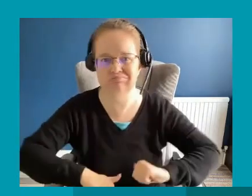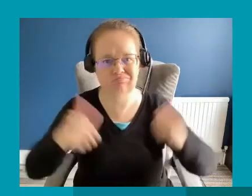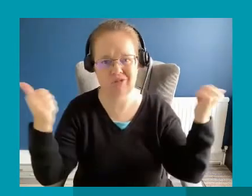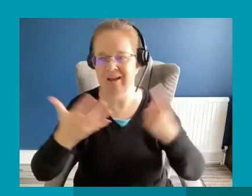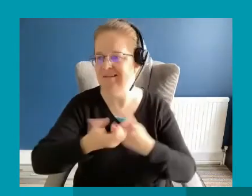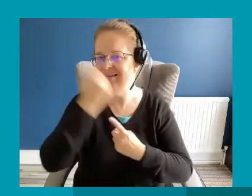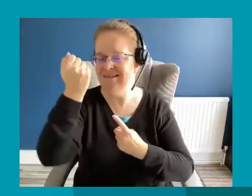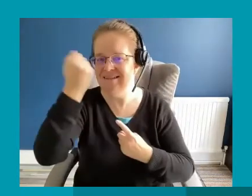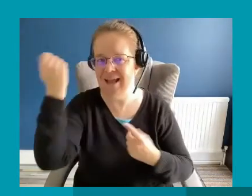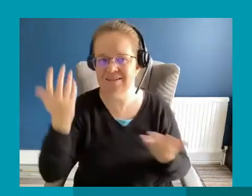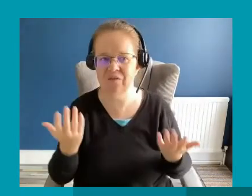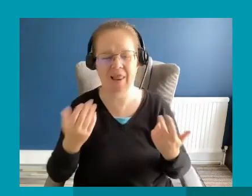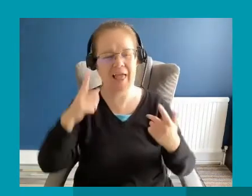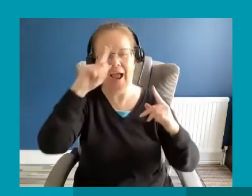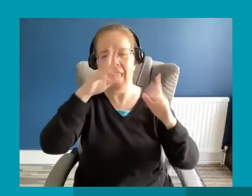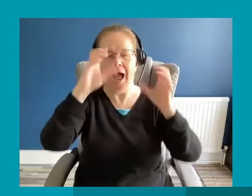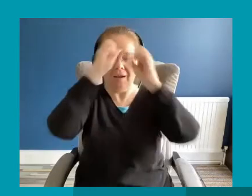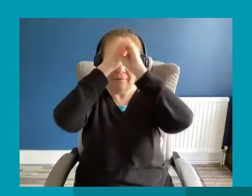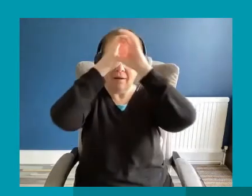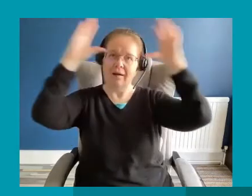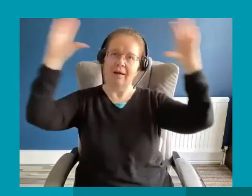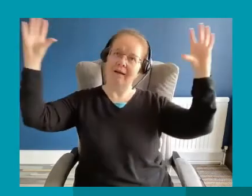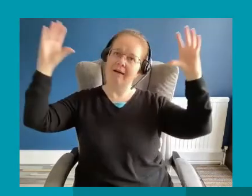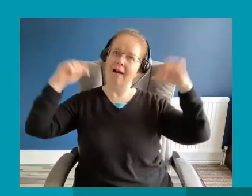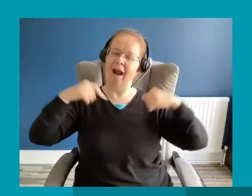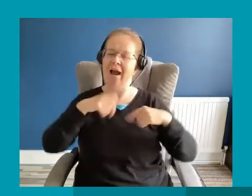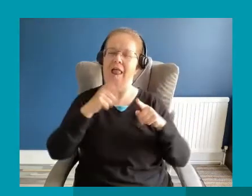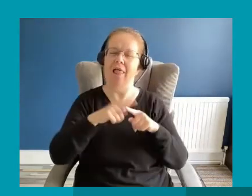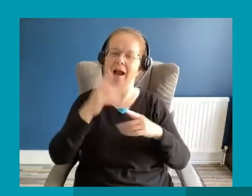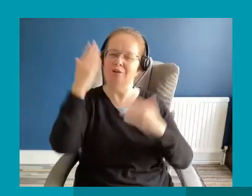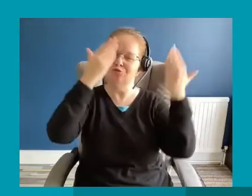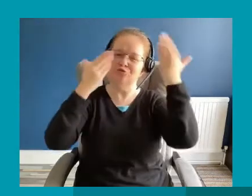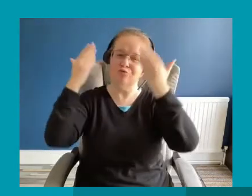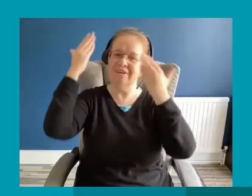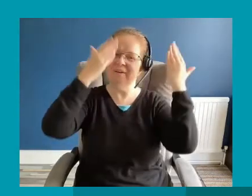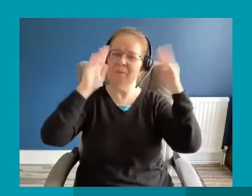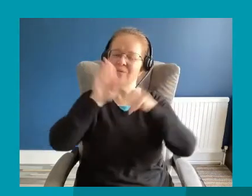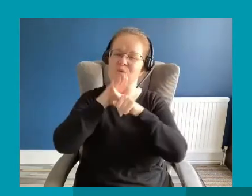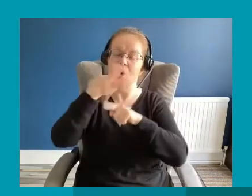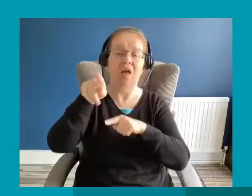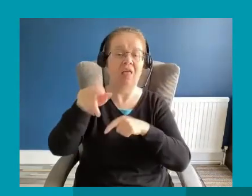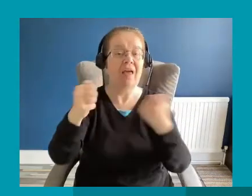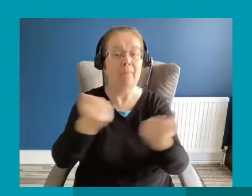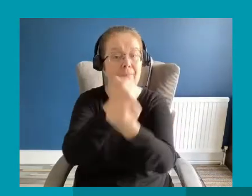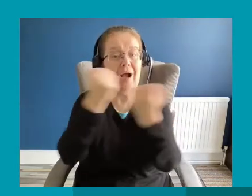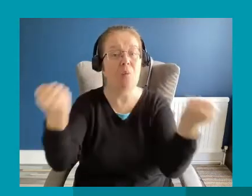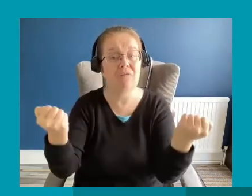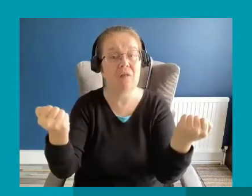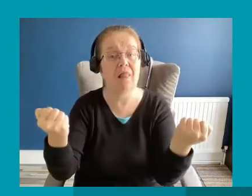Imagining your future and what that looks like can be a very, very, very powerful tool.